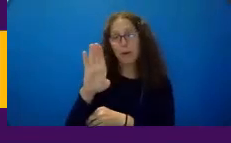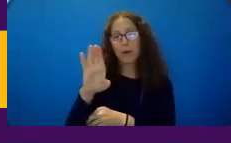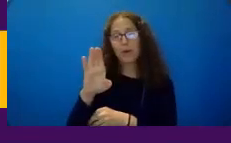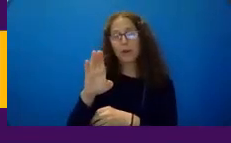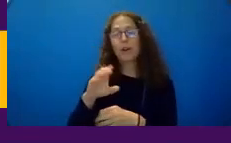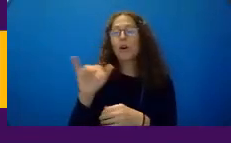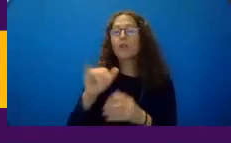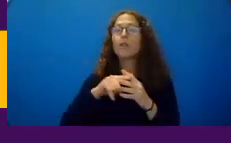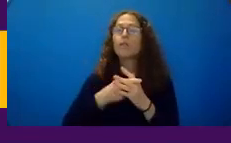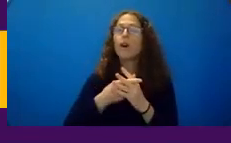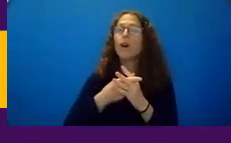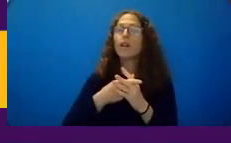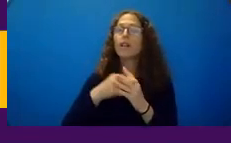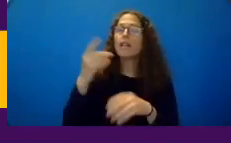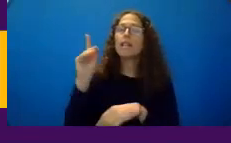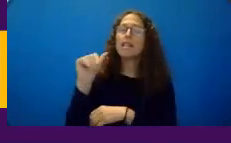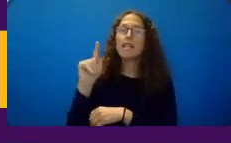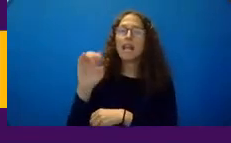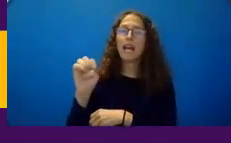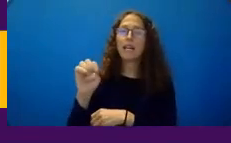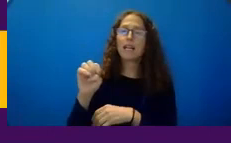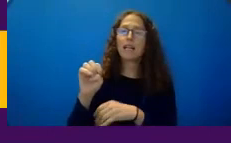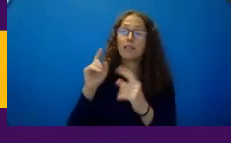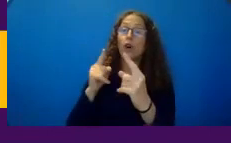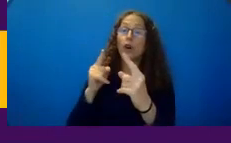. THEY WILL BE SCHEDULED AND WE WILL BE NOTIFYING THOSE